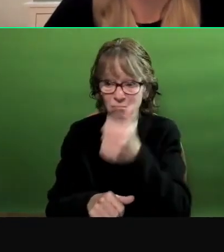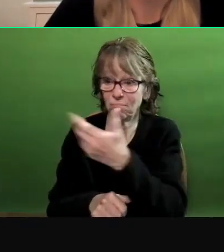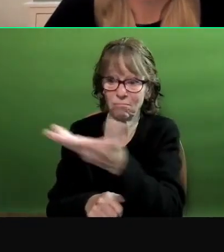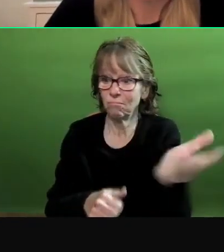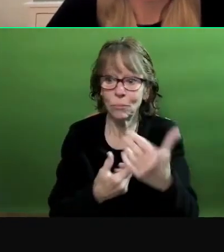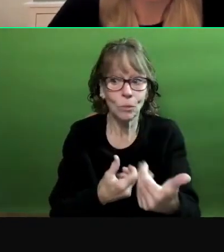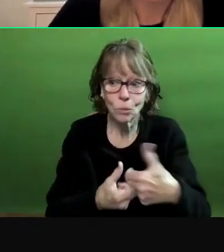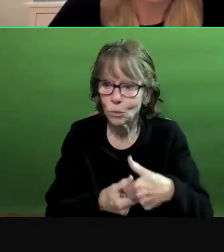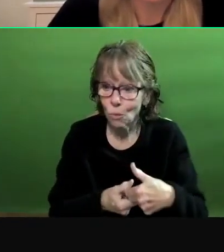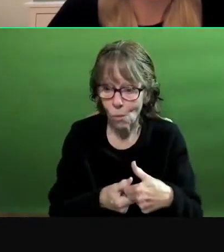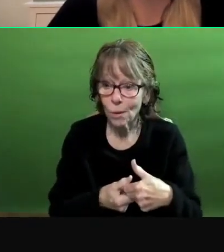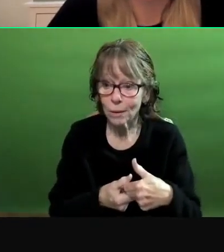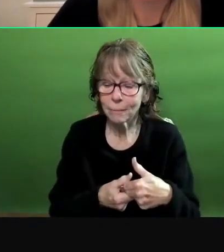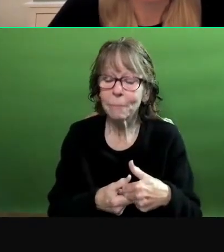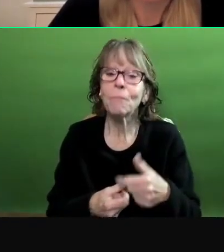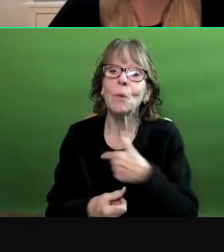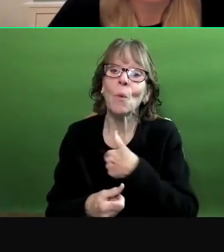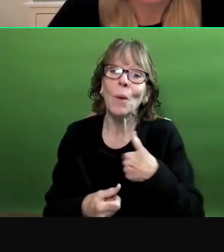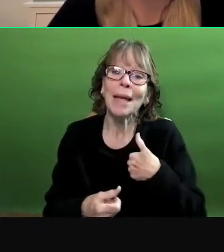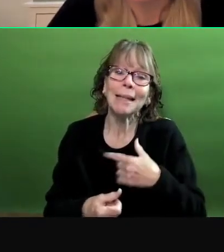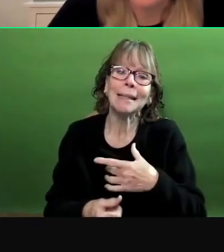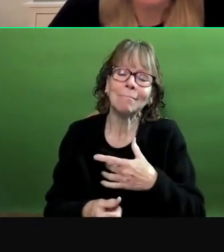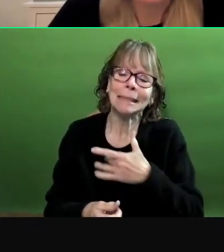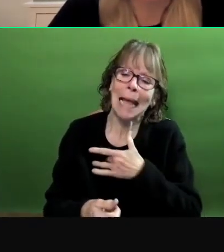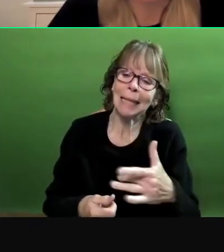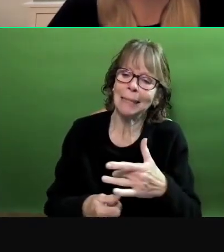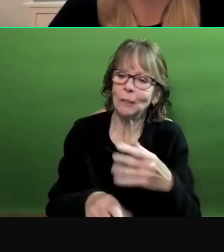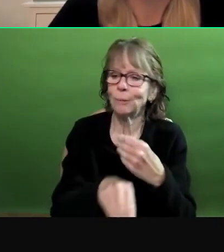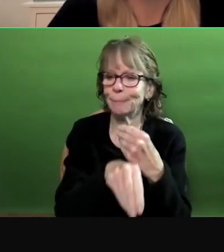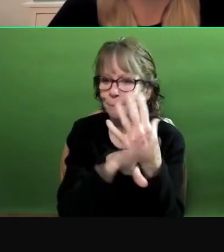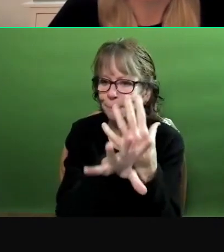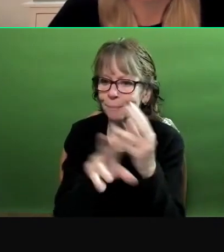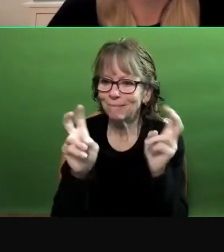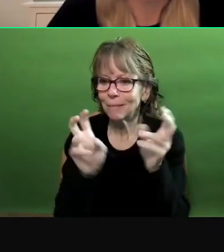We meet virtually. And for anyone that wants to learn more about ways